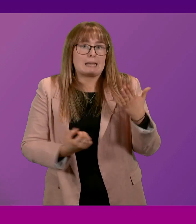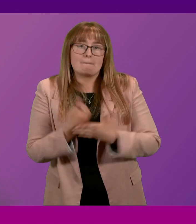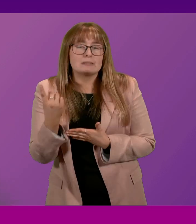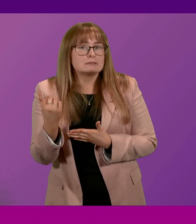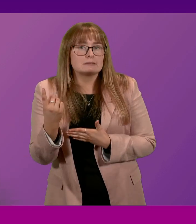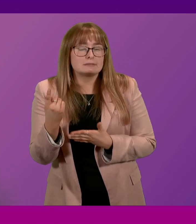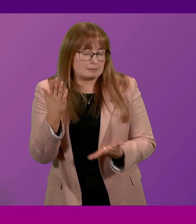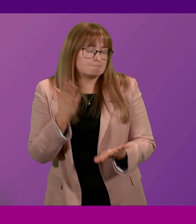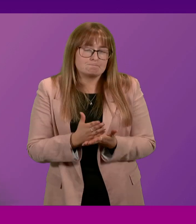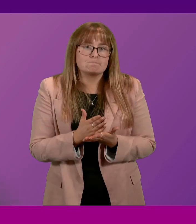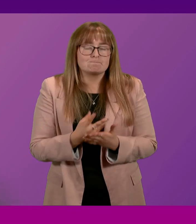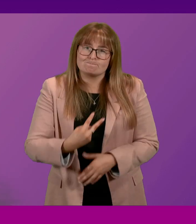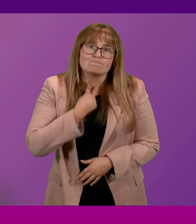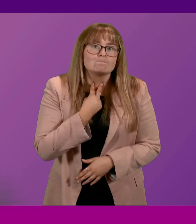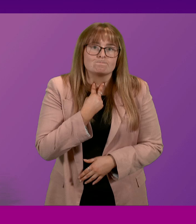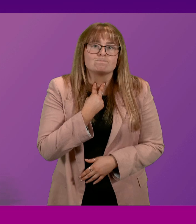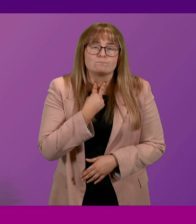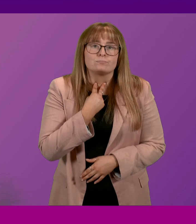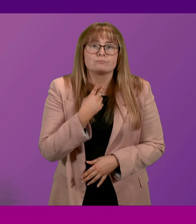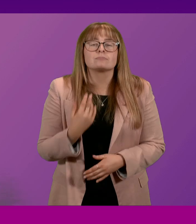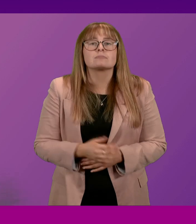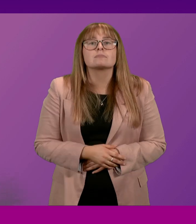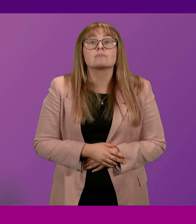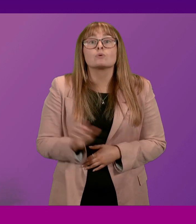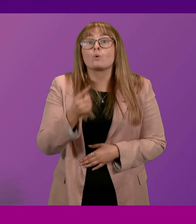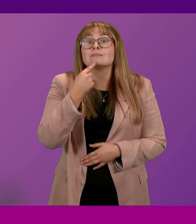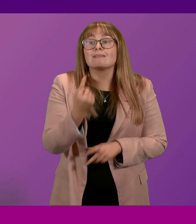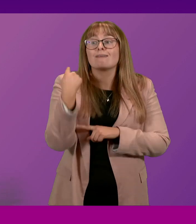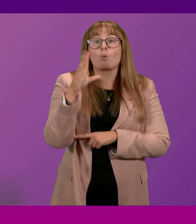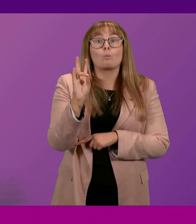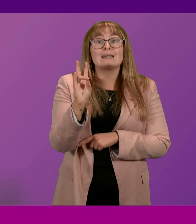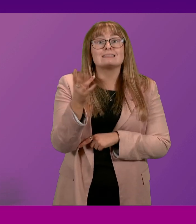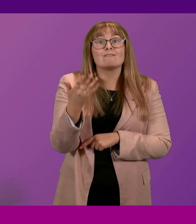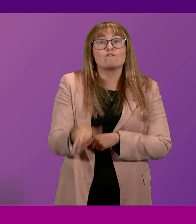profoundly regret that. What was said on Wednesday by some members of the